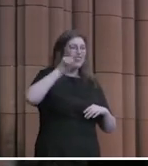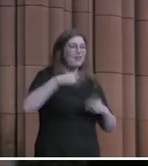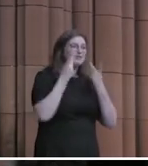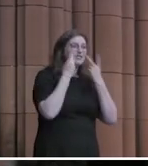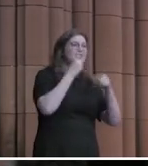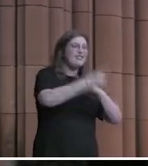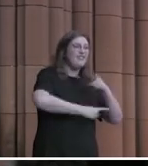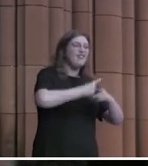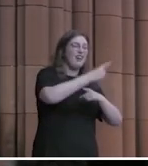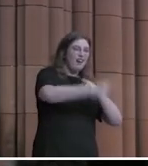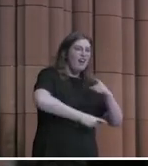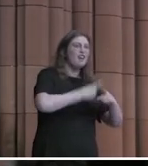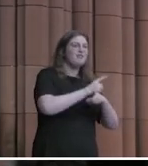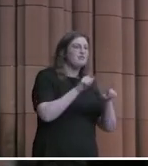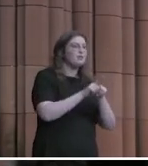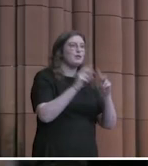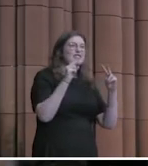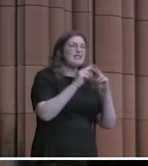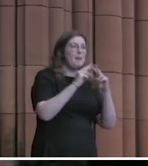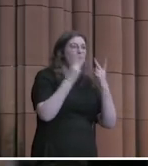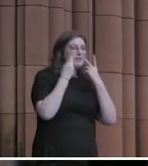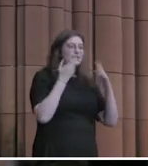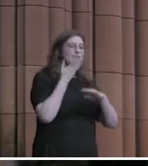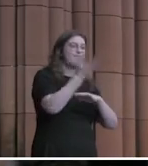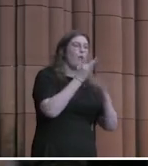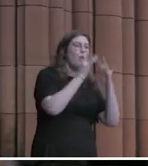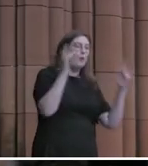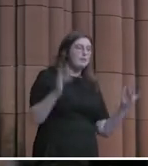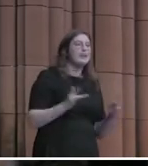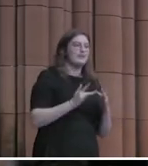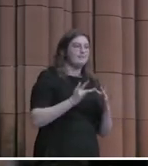and a doubling of visitors to the library's website over a seven year period.